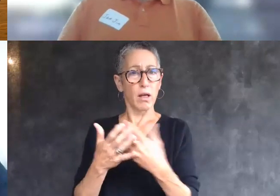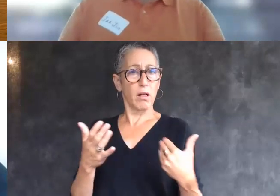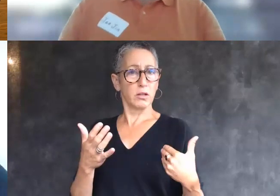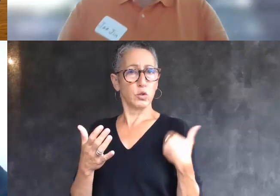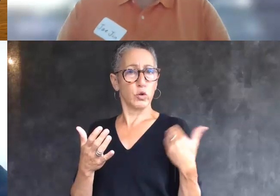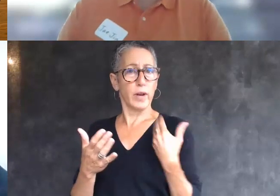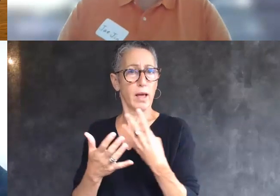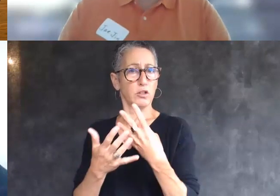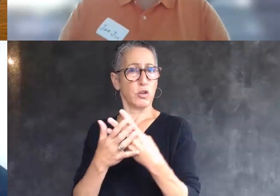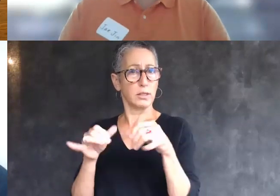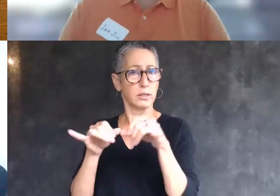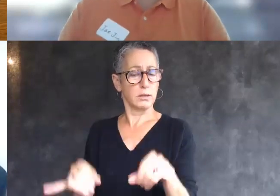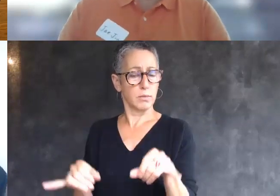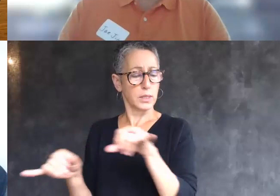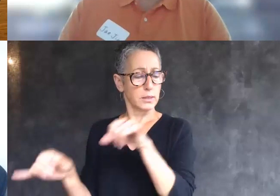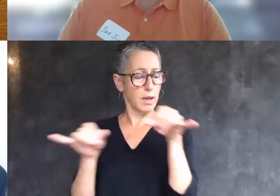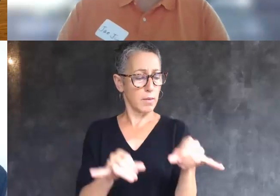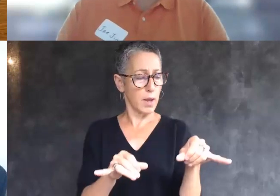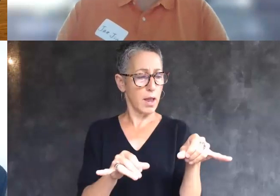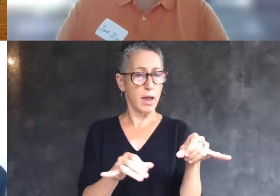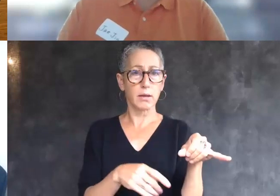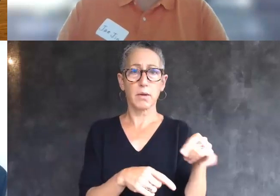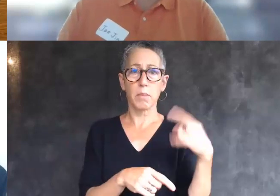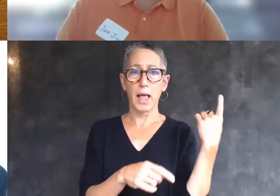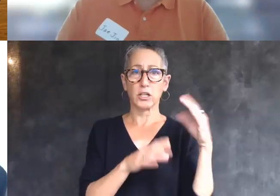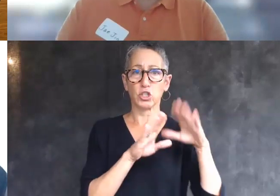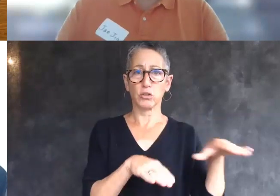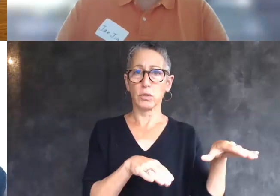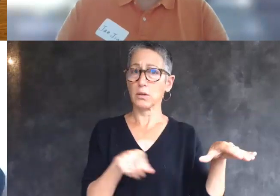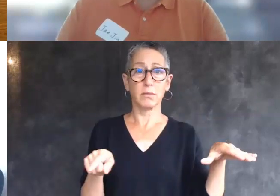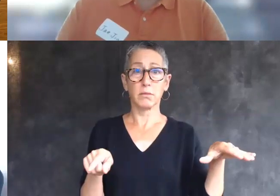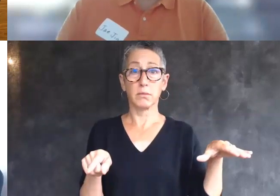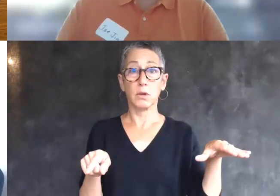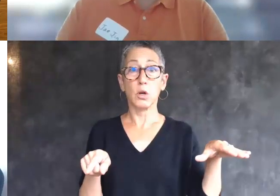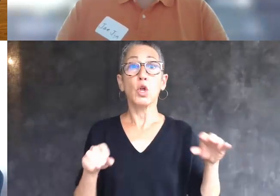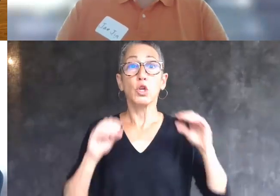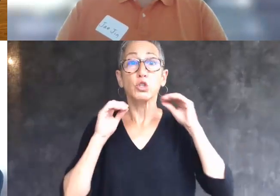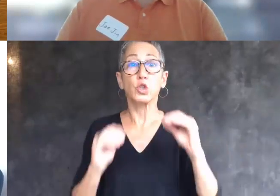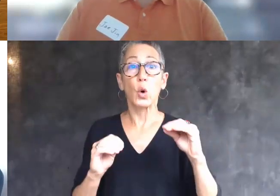And they couldn't even assess that question because White children are not in the juvenile legal system.